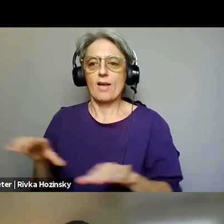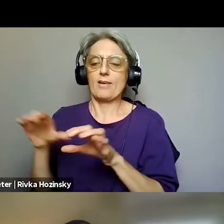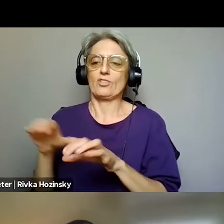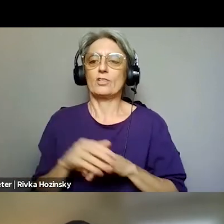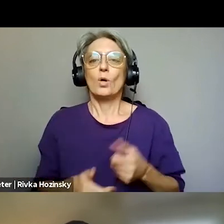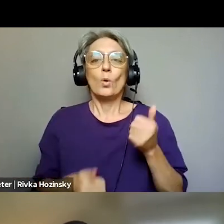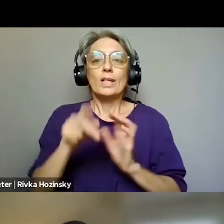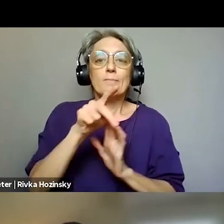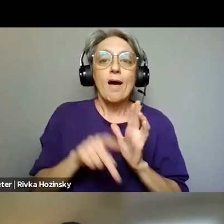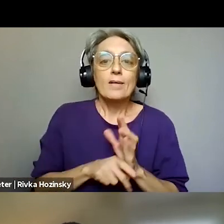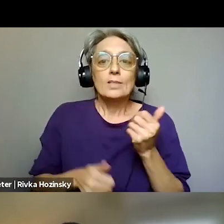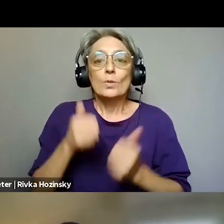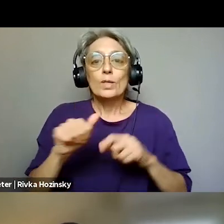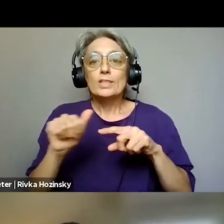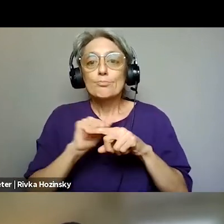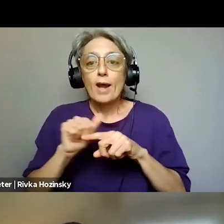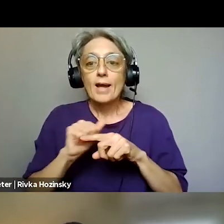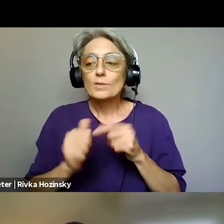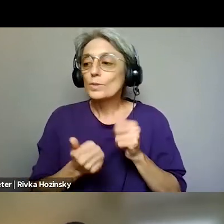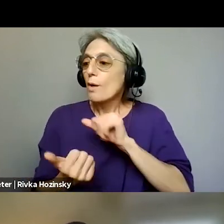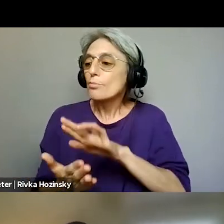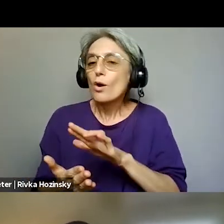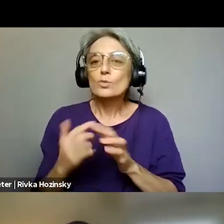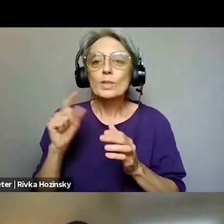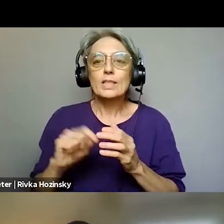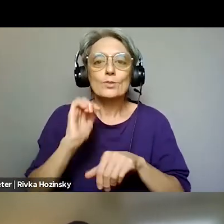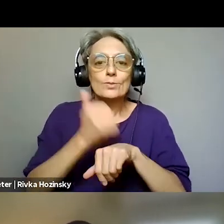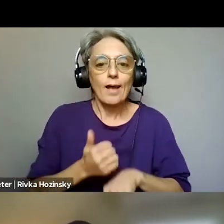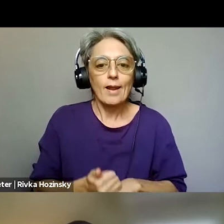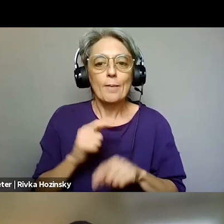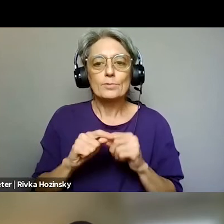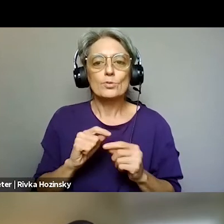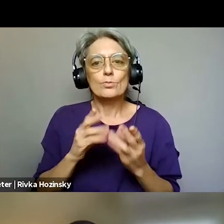are needed to both address these disparities in prenatal health but how can we collectively